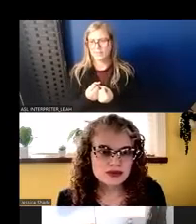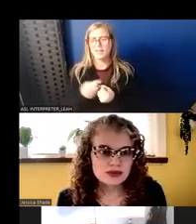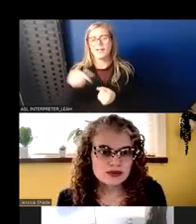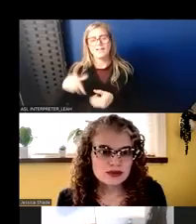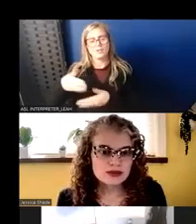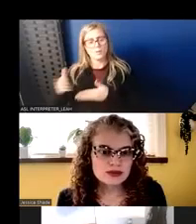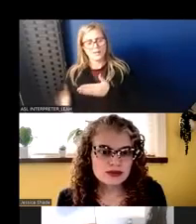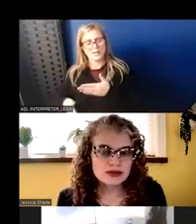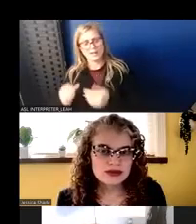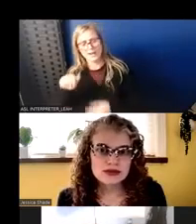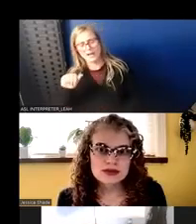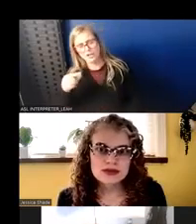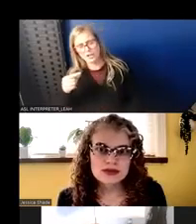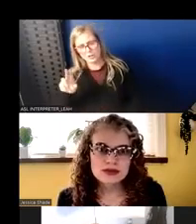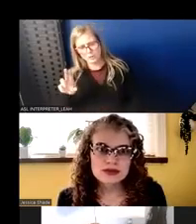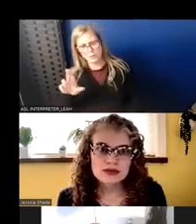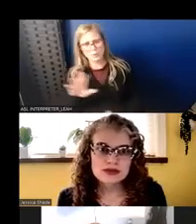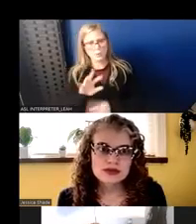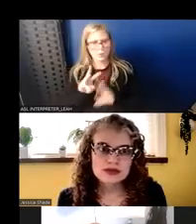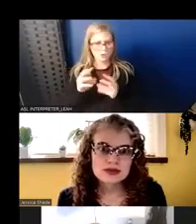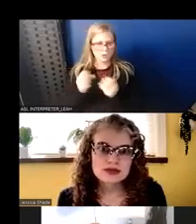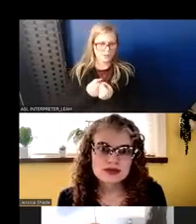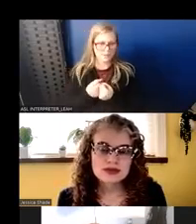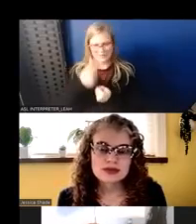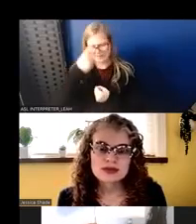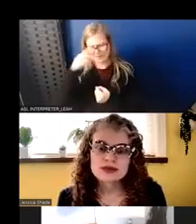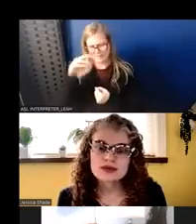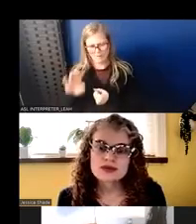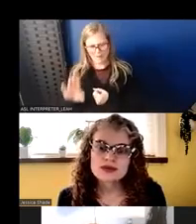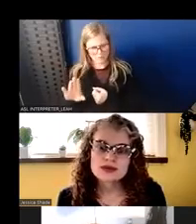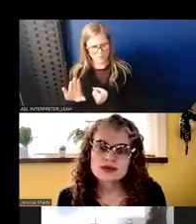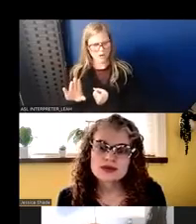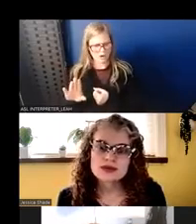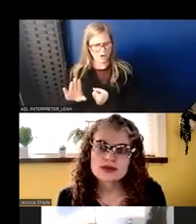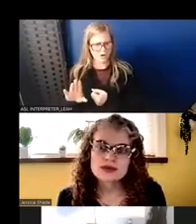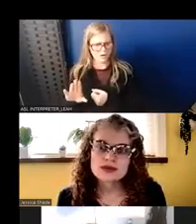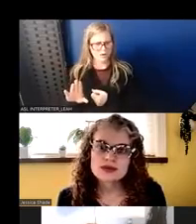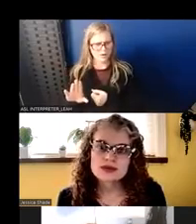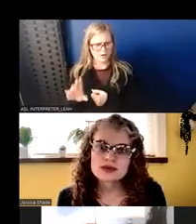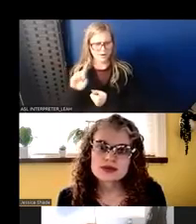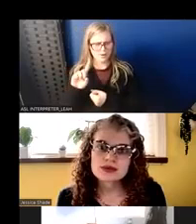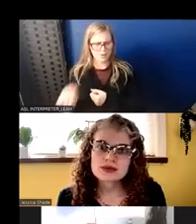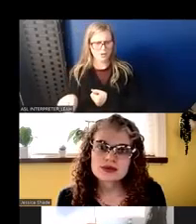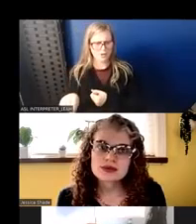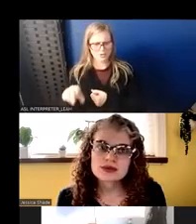I think we are in February at the AAAS workshop.